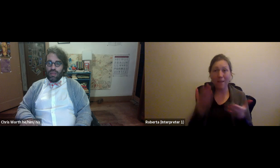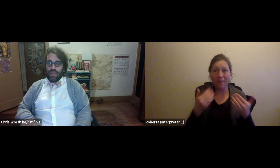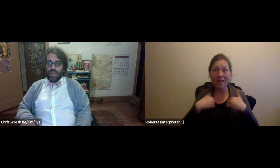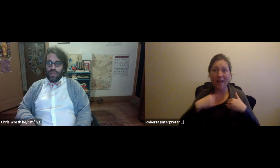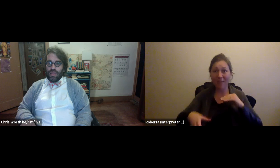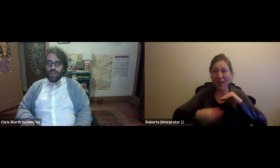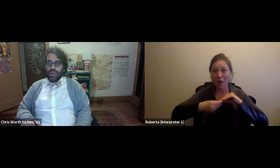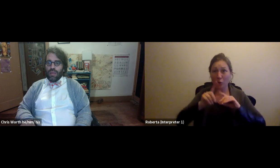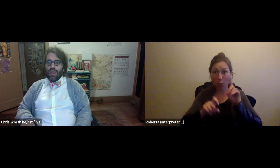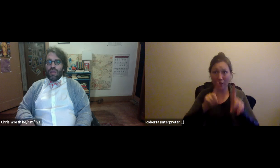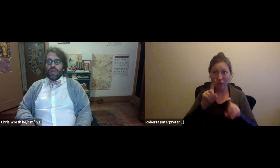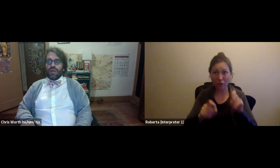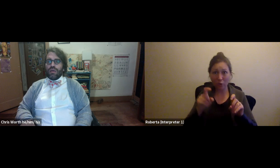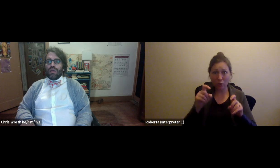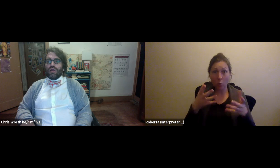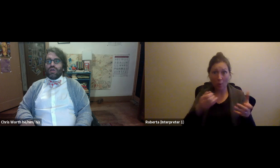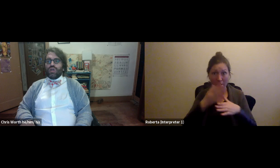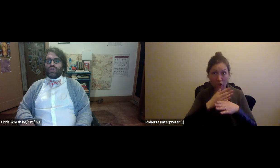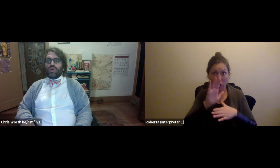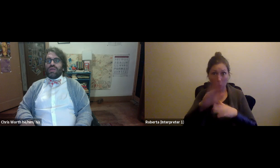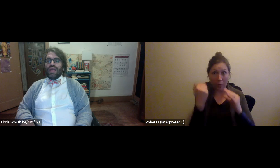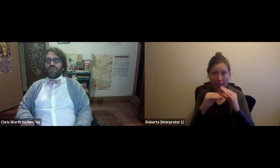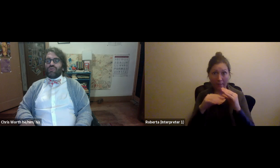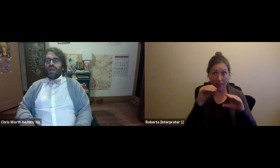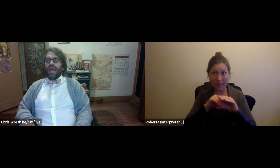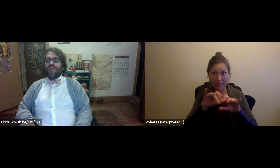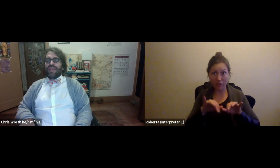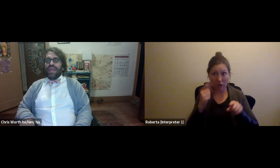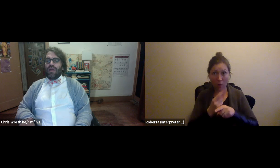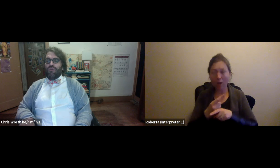You're comfortable with me sharing your email in the chat? >>SPEAKER Sure. And then Katie also,